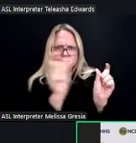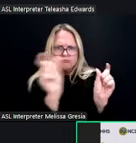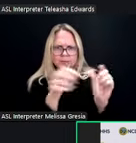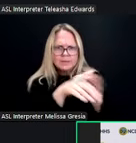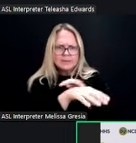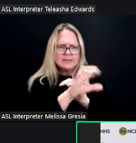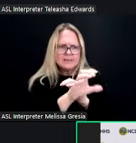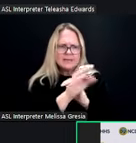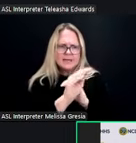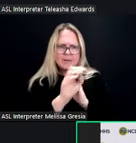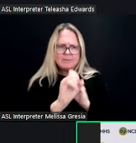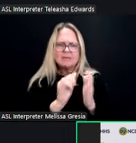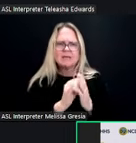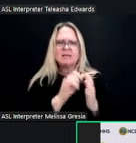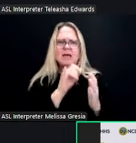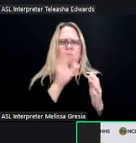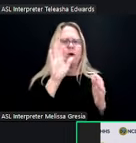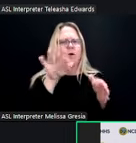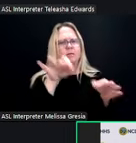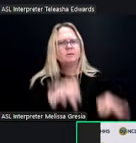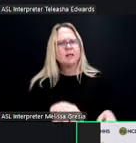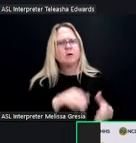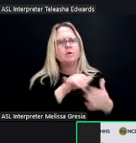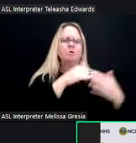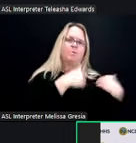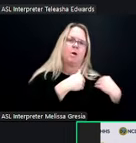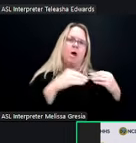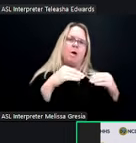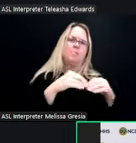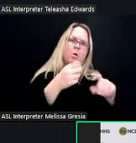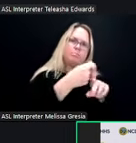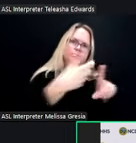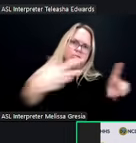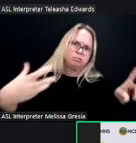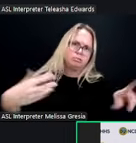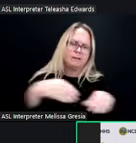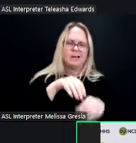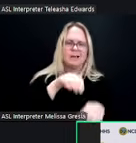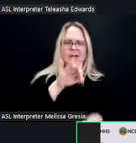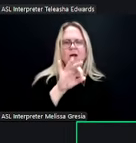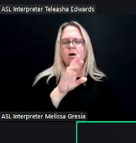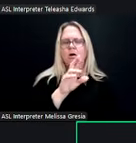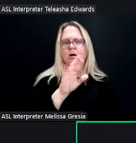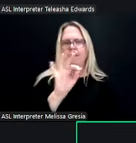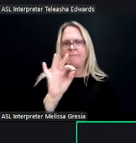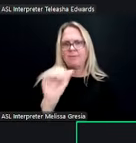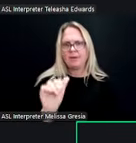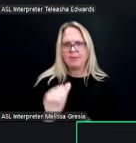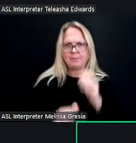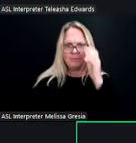kind of defines those responsibilities and then a more detailed version of that will be in the RFA.